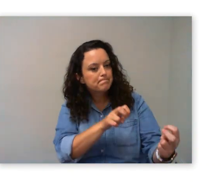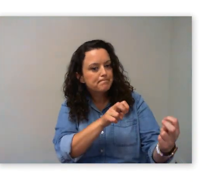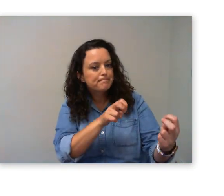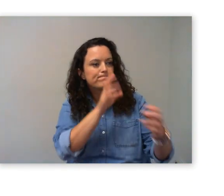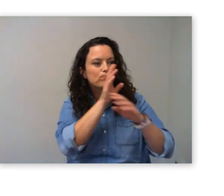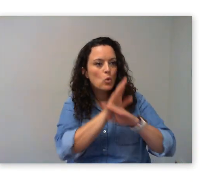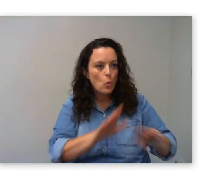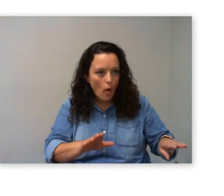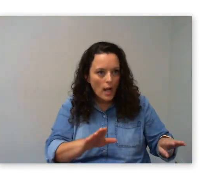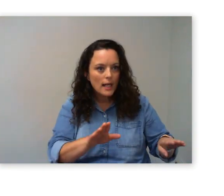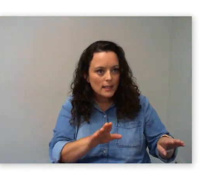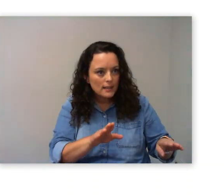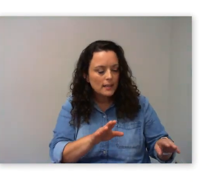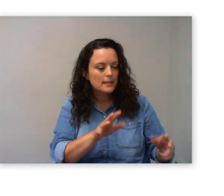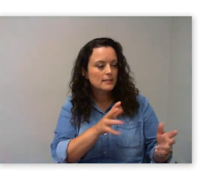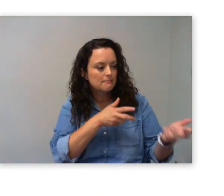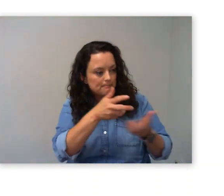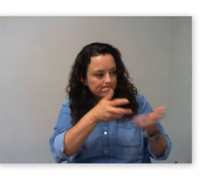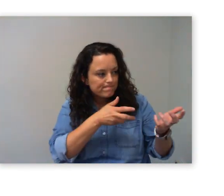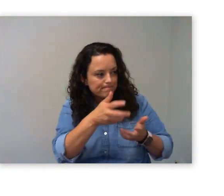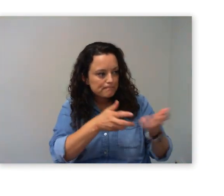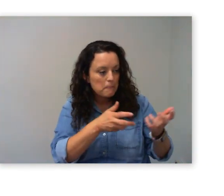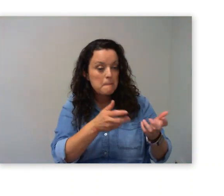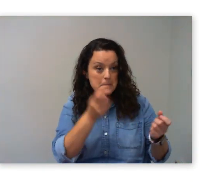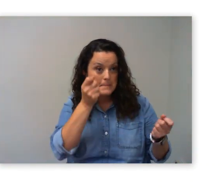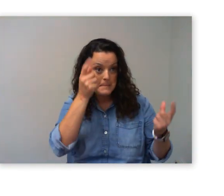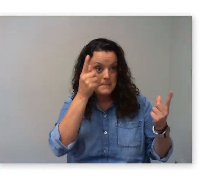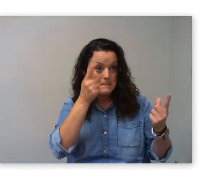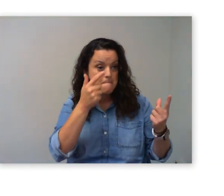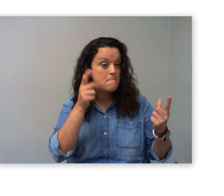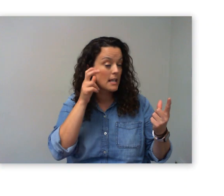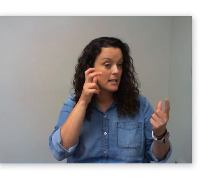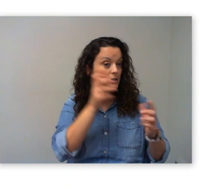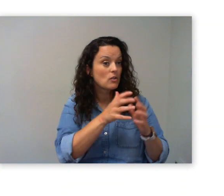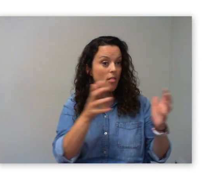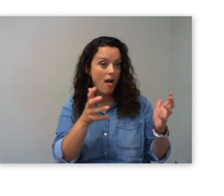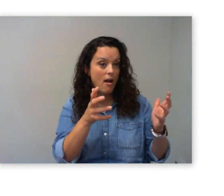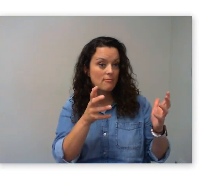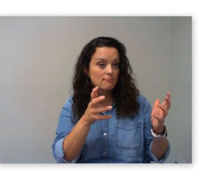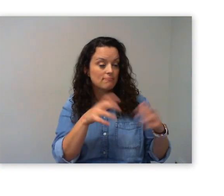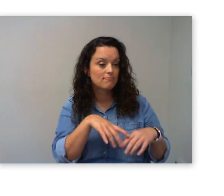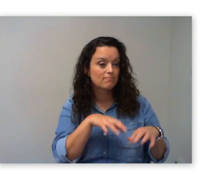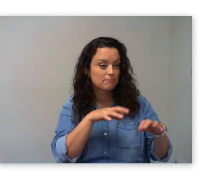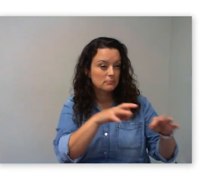to sit with you one-on-one he hears quite a bit and picks up quite a bit but then when you